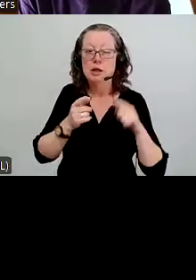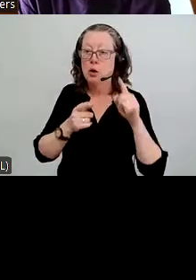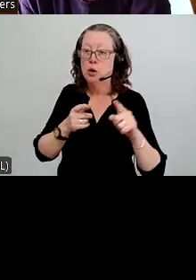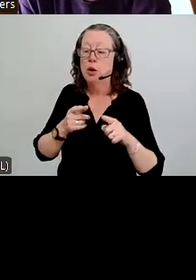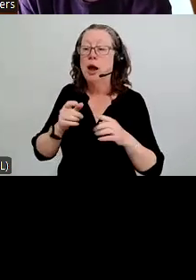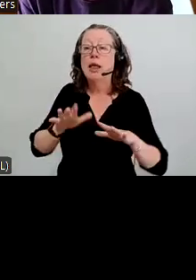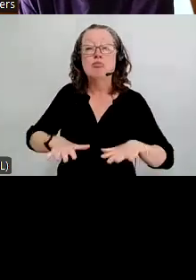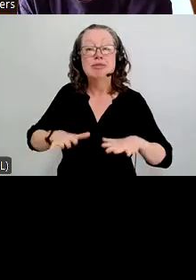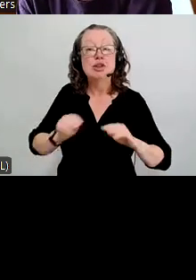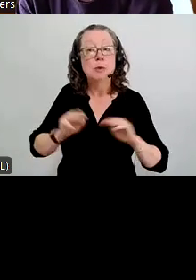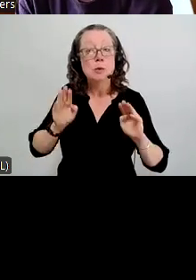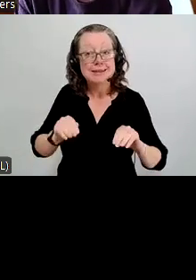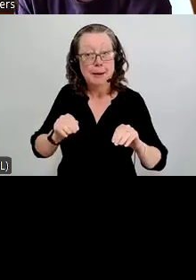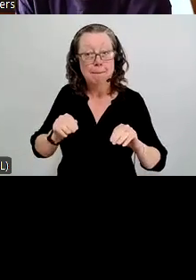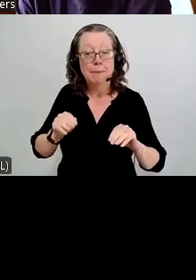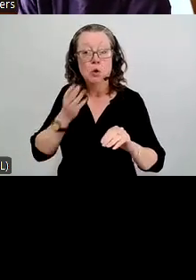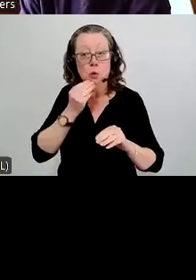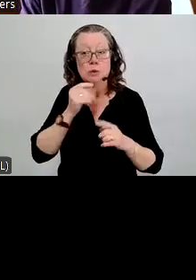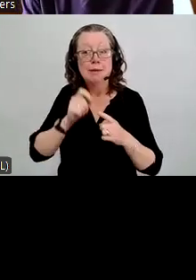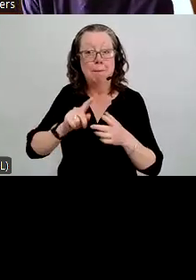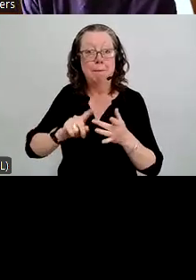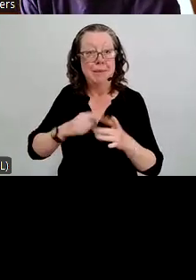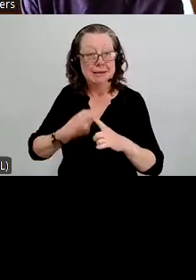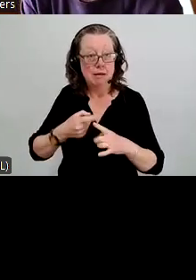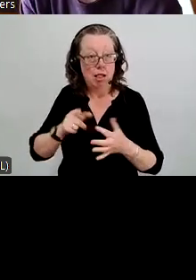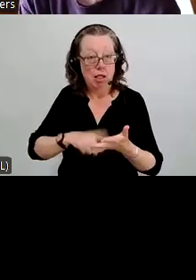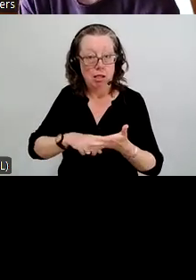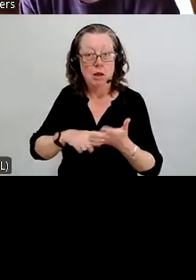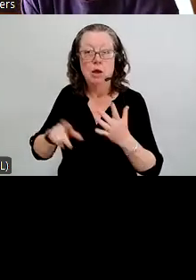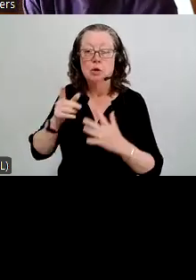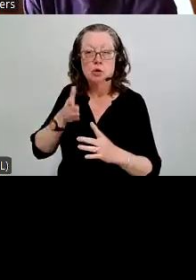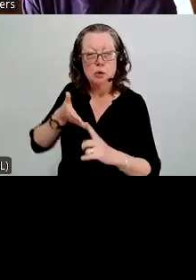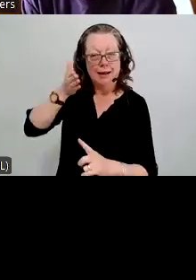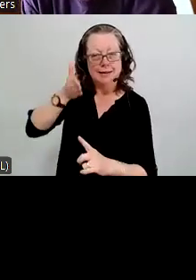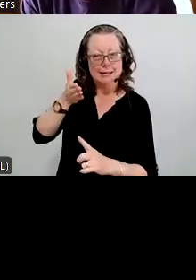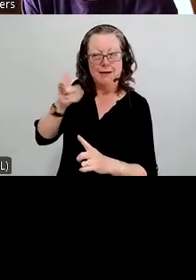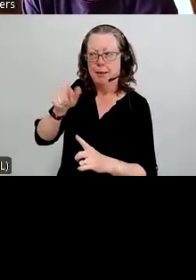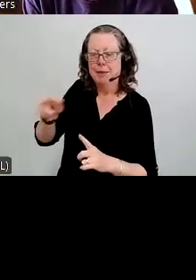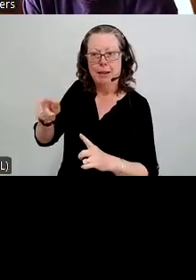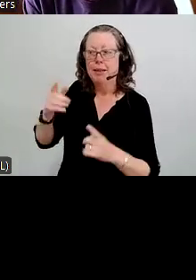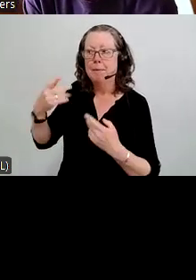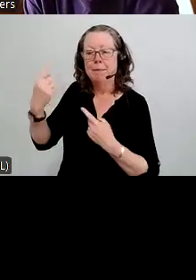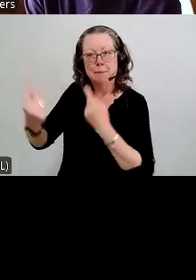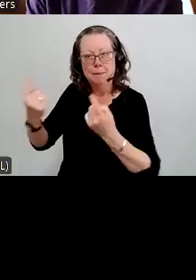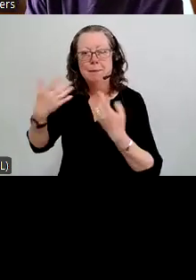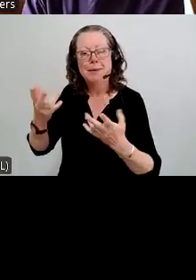users that have come to the website, have looked at specific things, and then might serve ads on the basis of that.